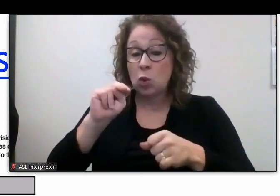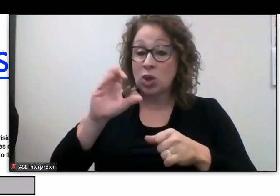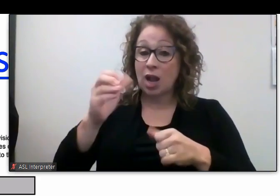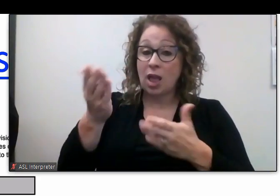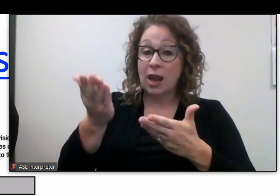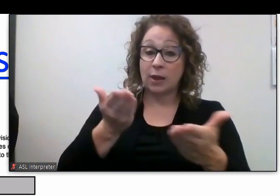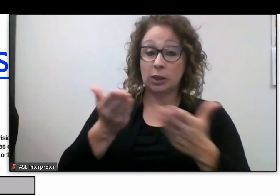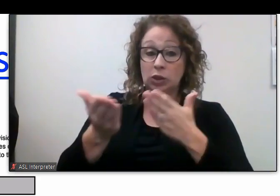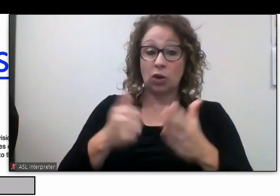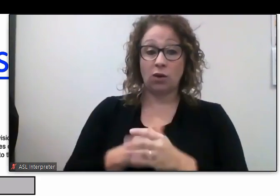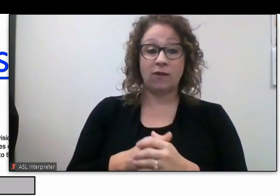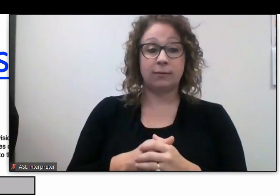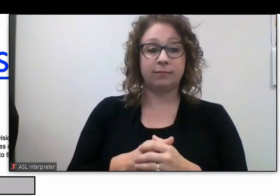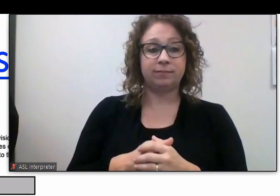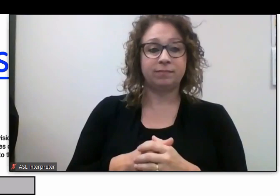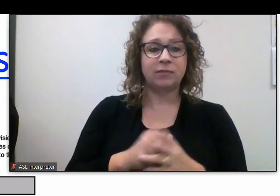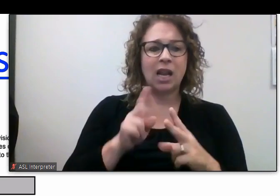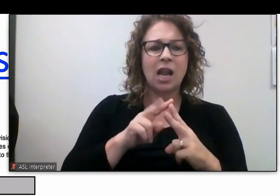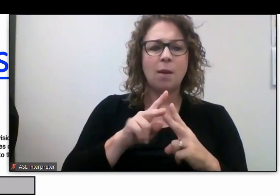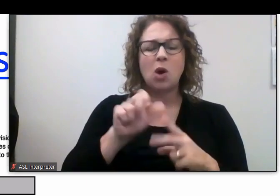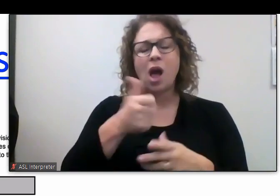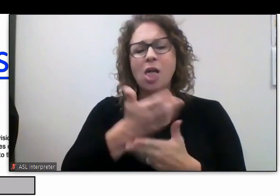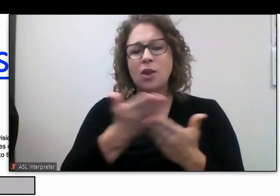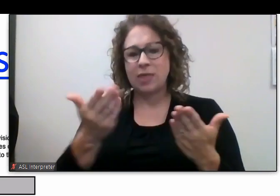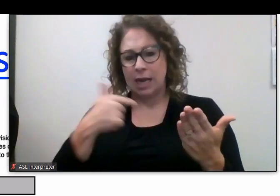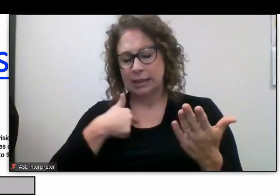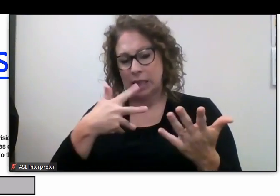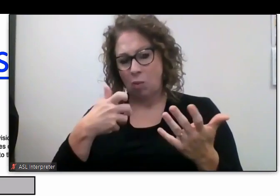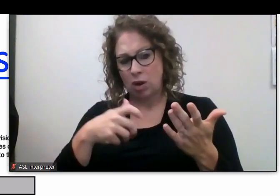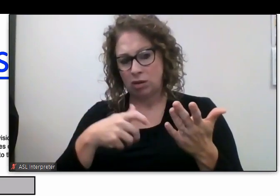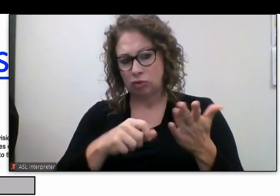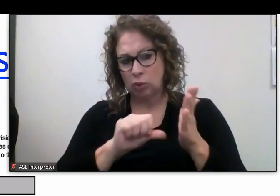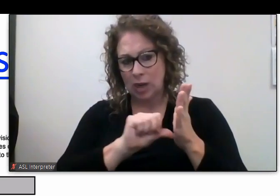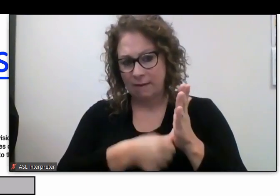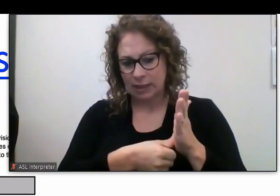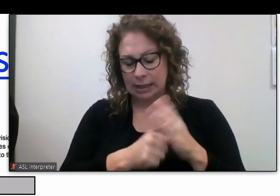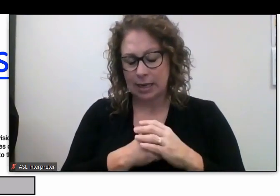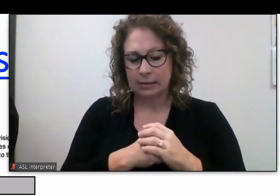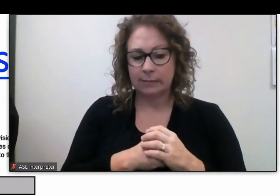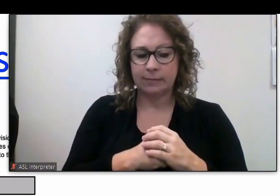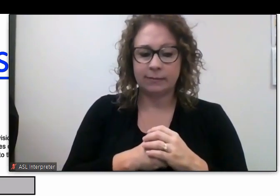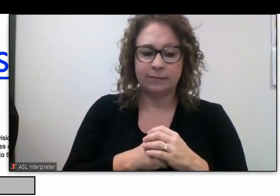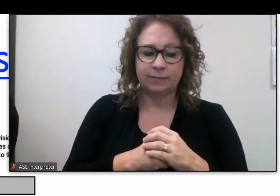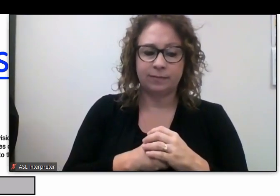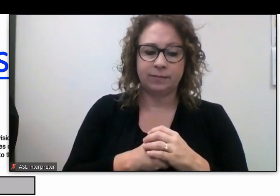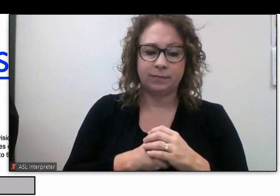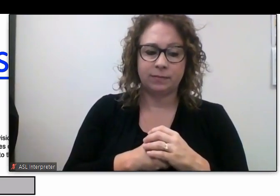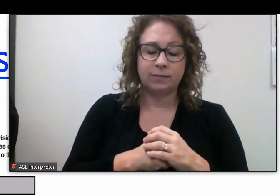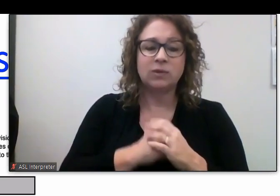A couple other things I want to point out when scheduling interpreters -